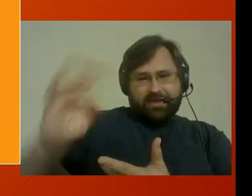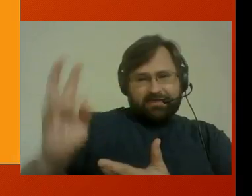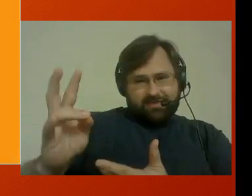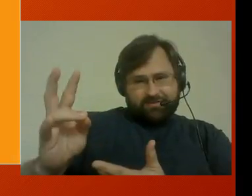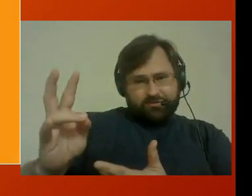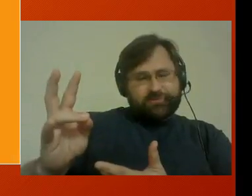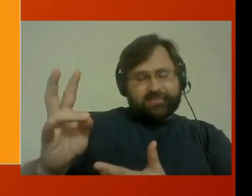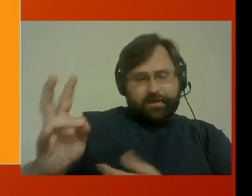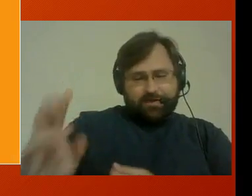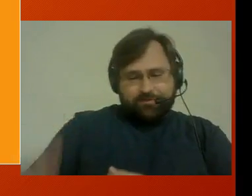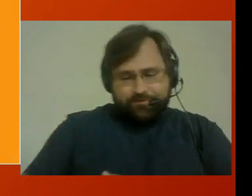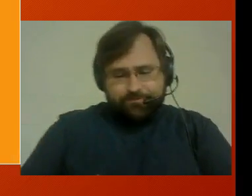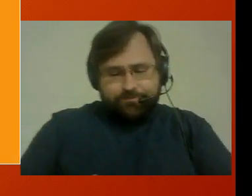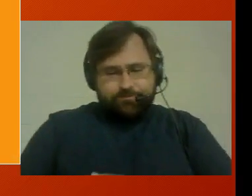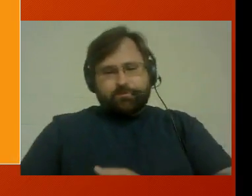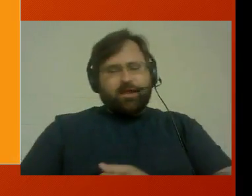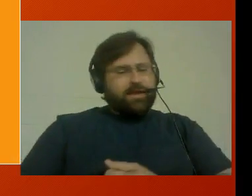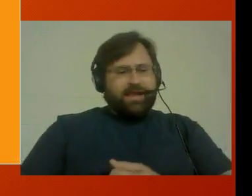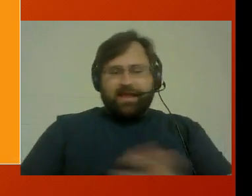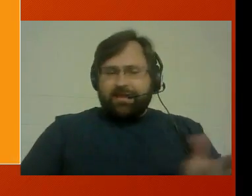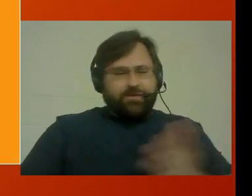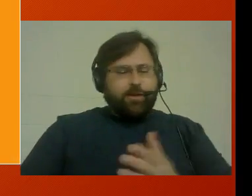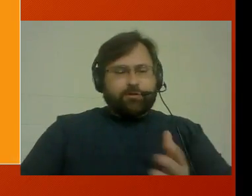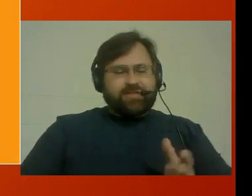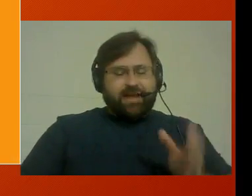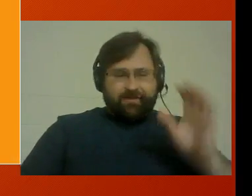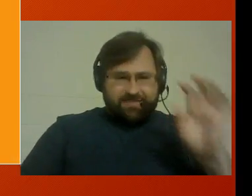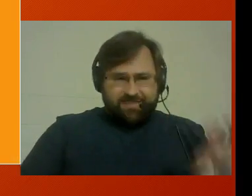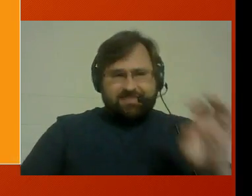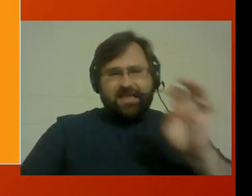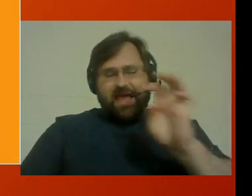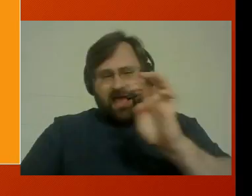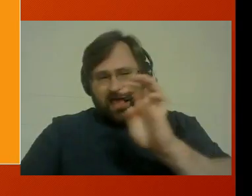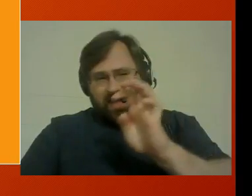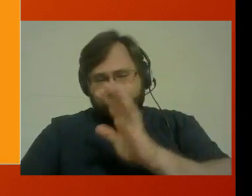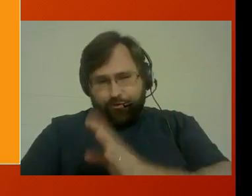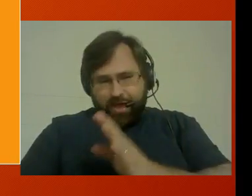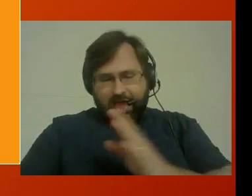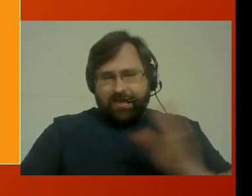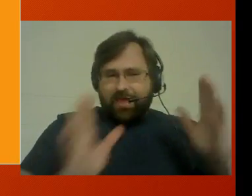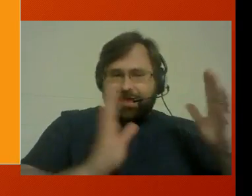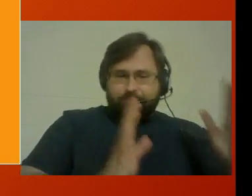87 turns this way and again any of the numbers that have a six through nine in